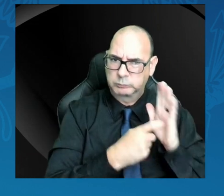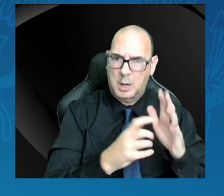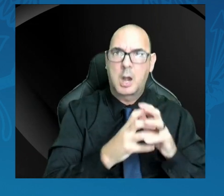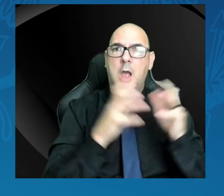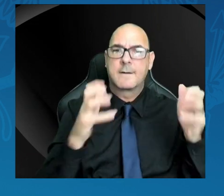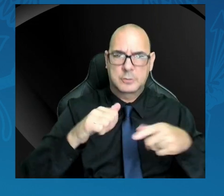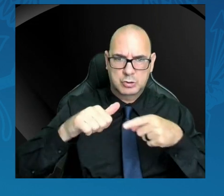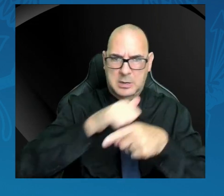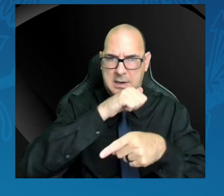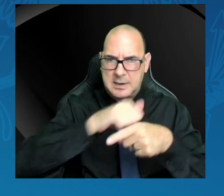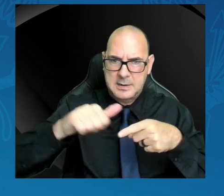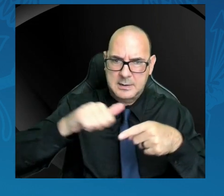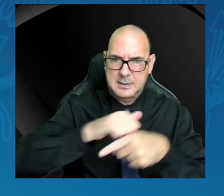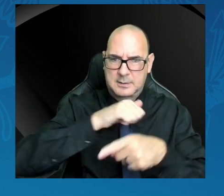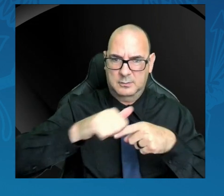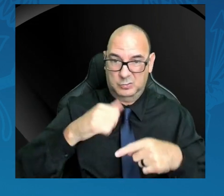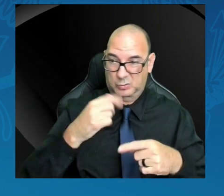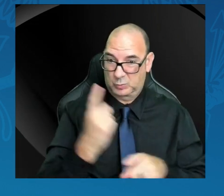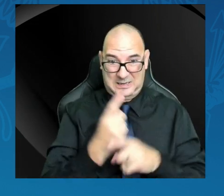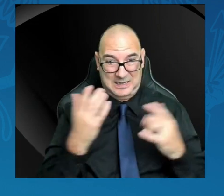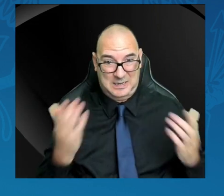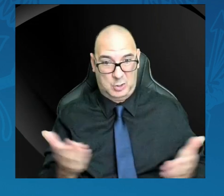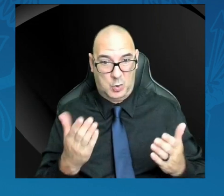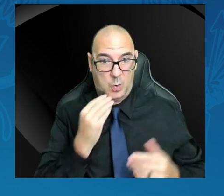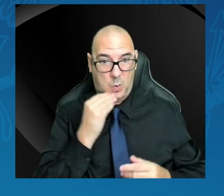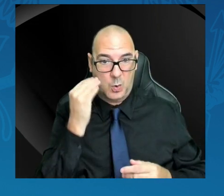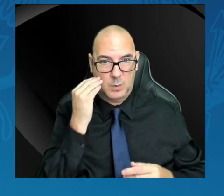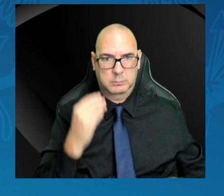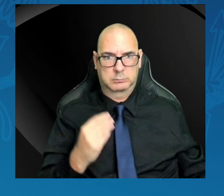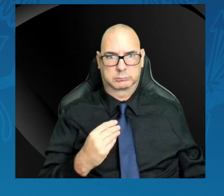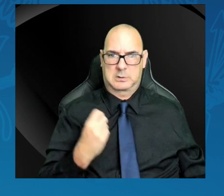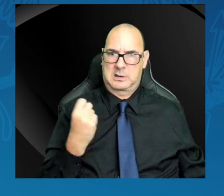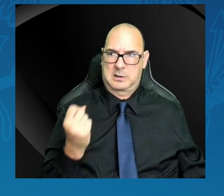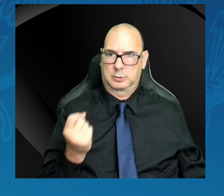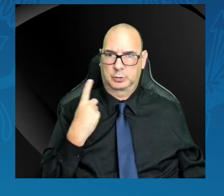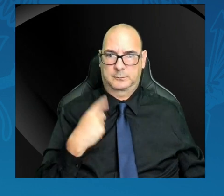In fact, last year I visited the Thomas Built Busses factory in North Carolina